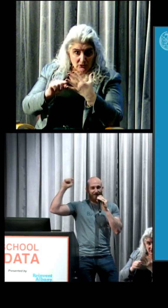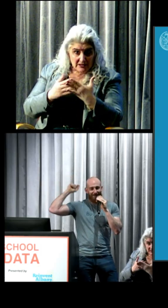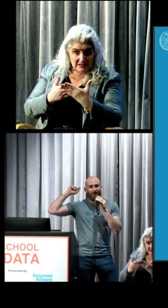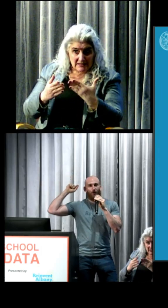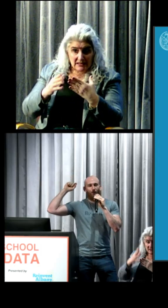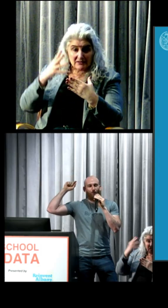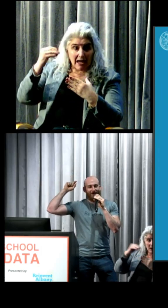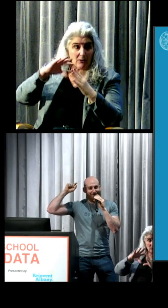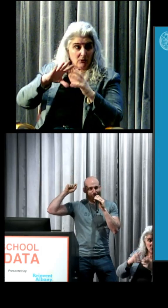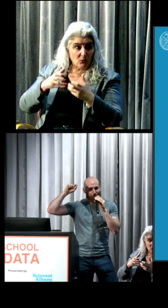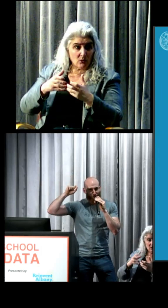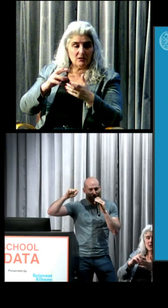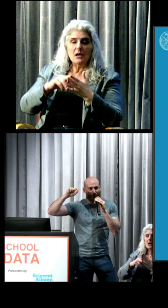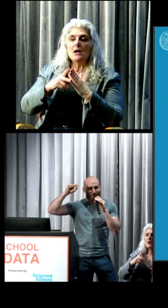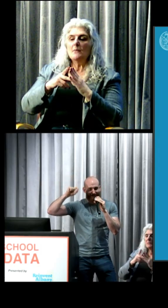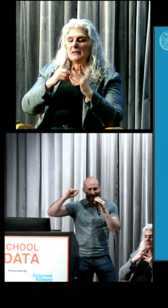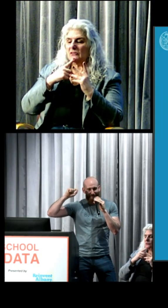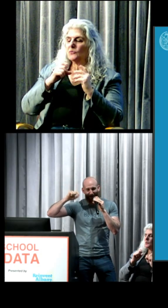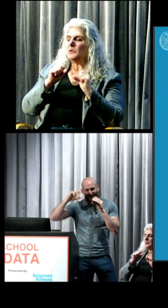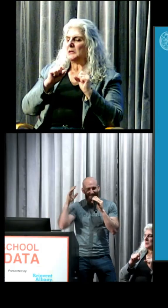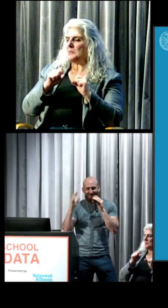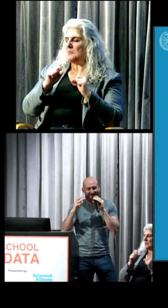You make a decision constantly, right?